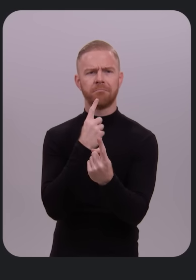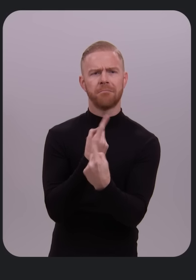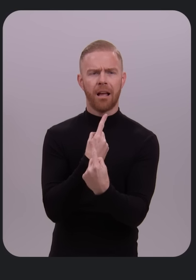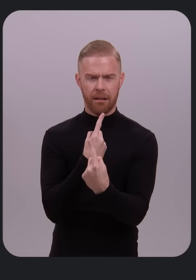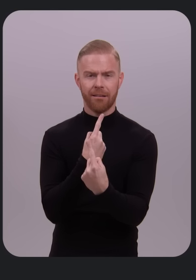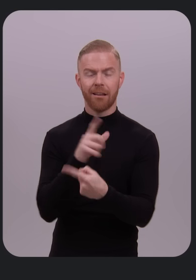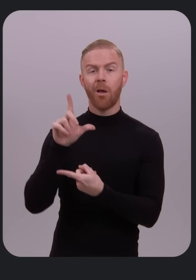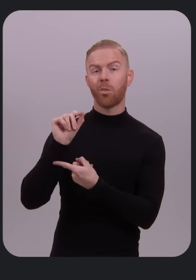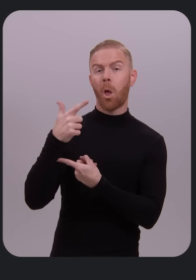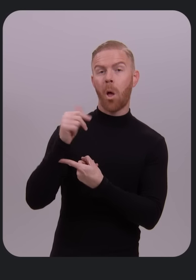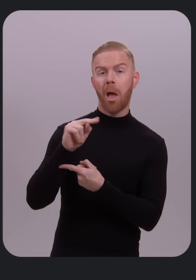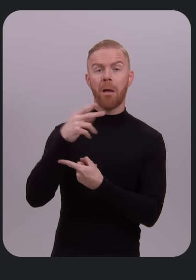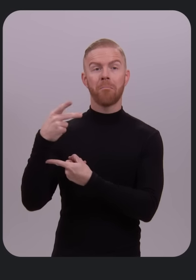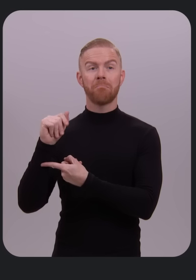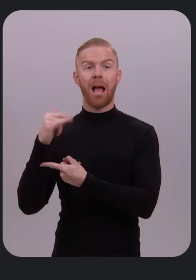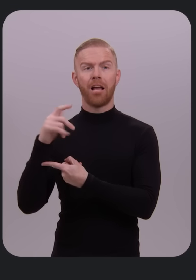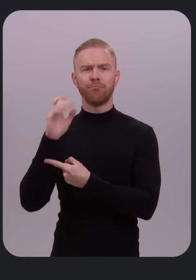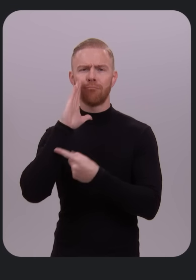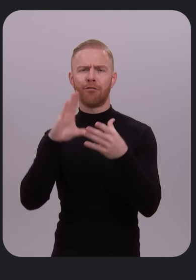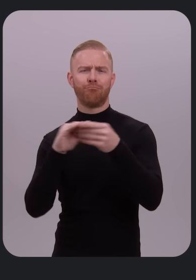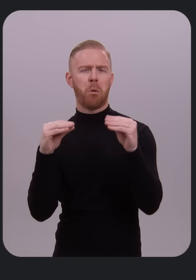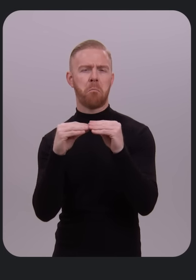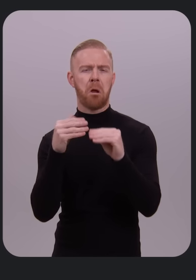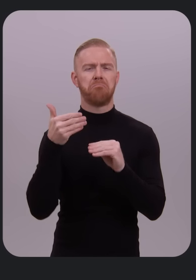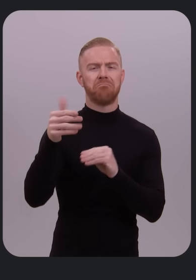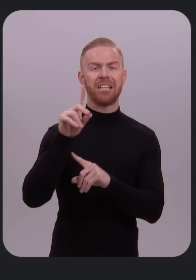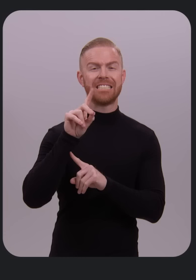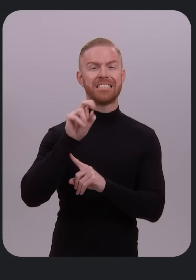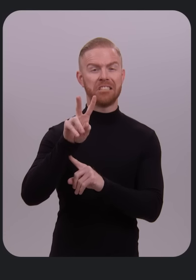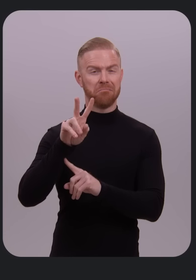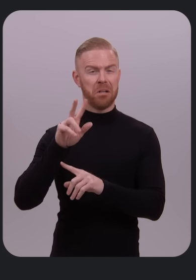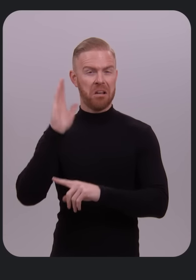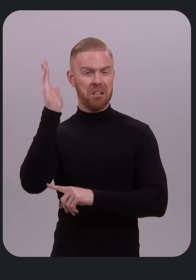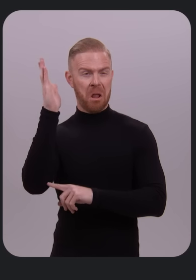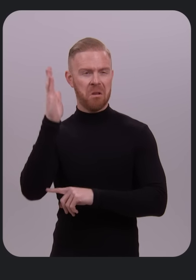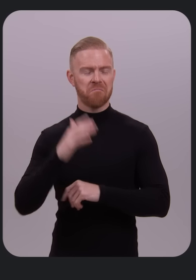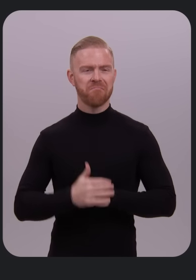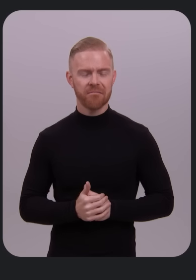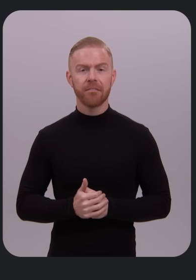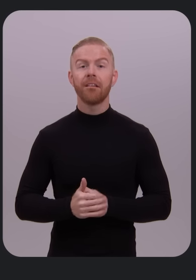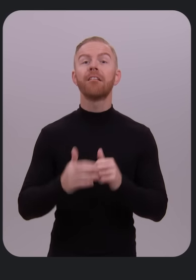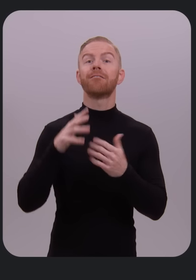more in the developer keynote. Second, we've strengthened protections